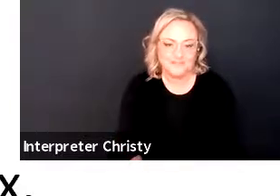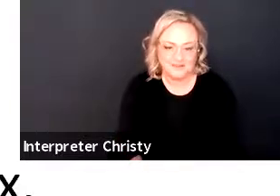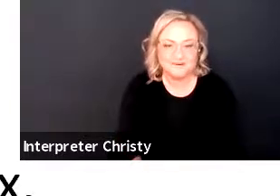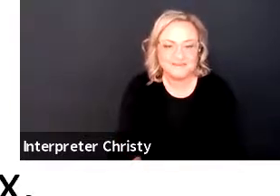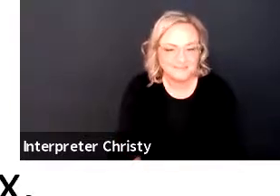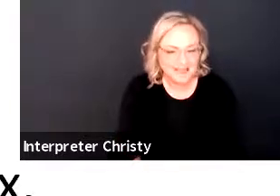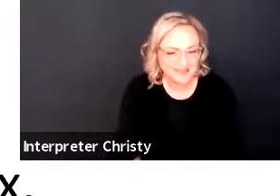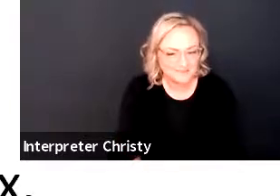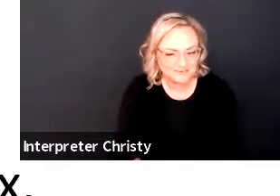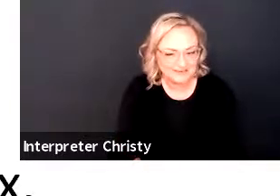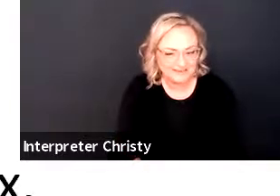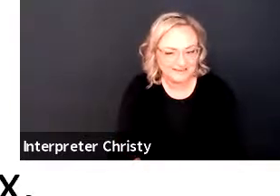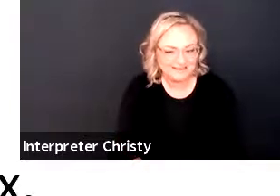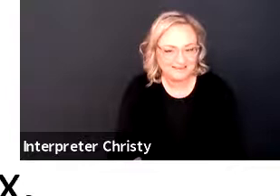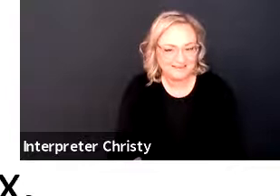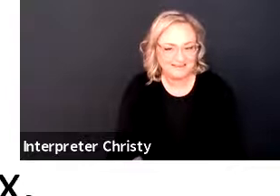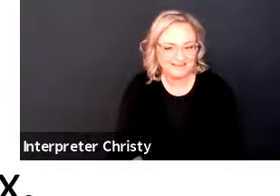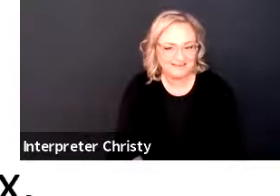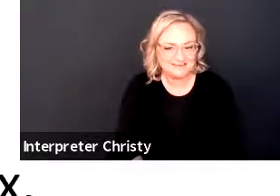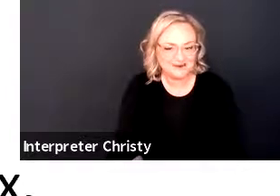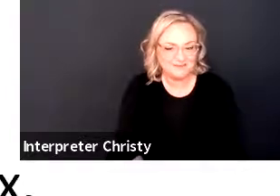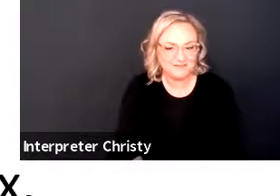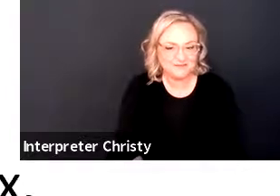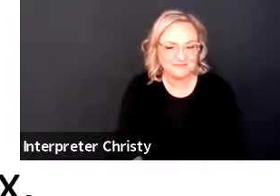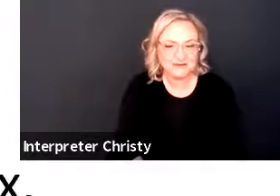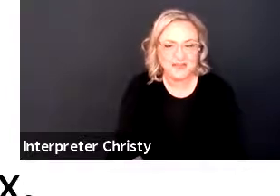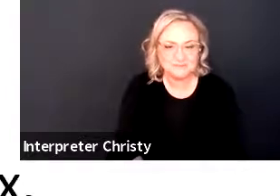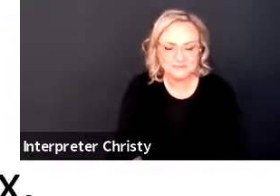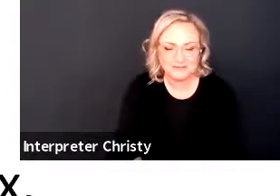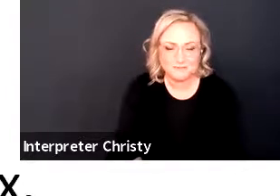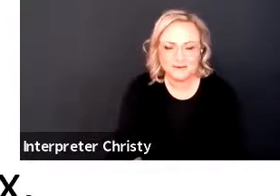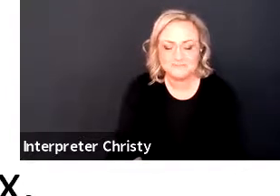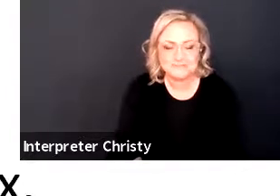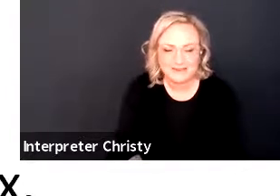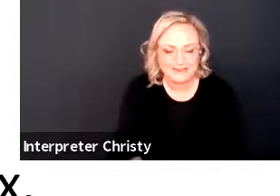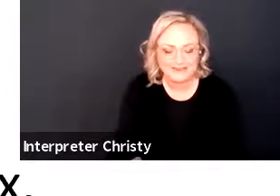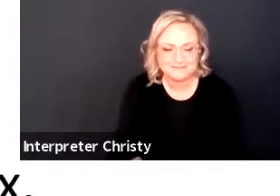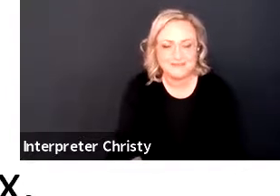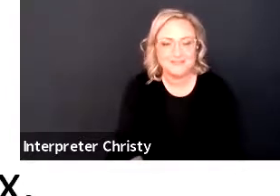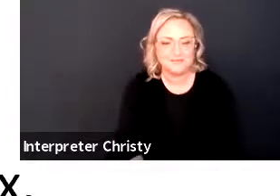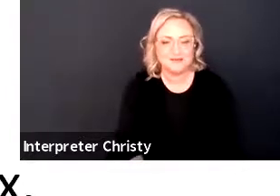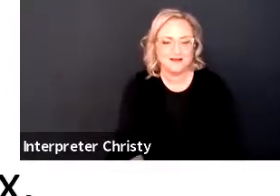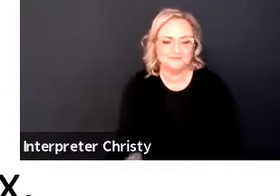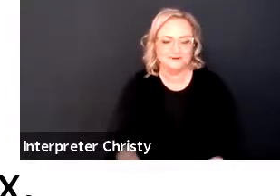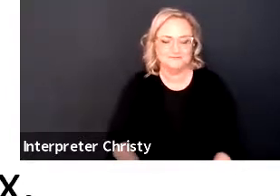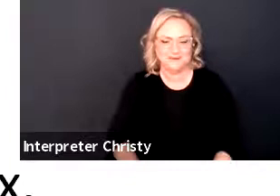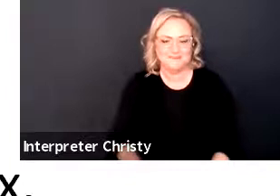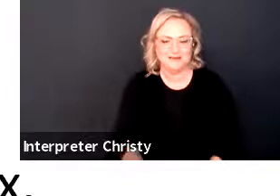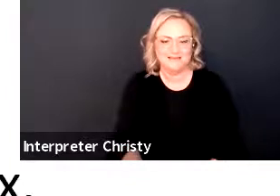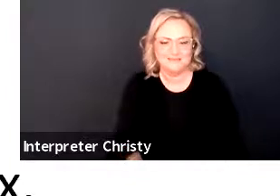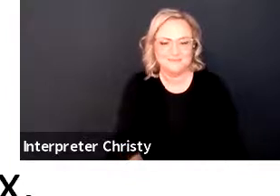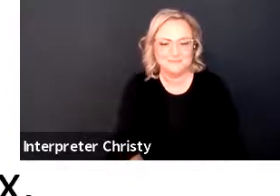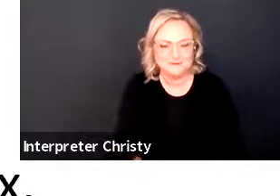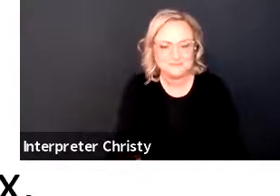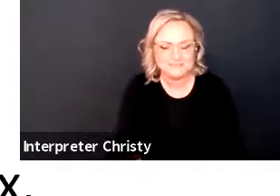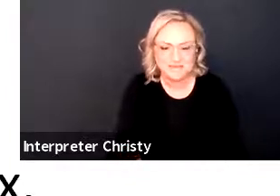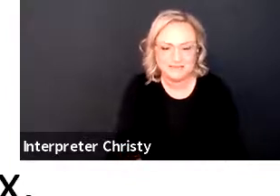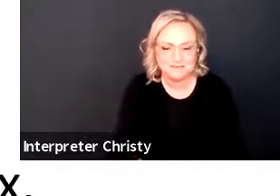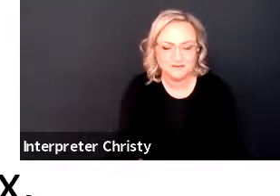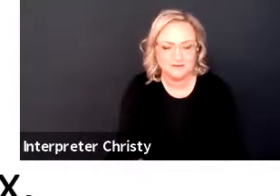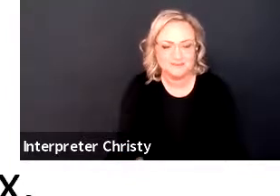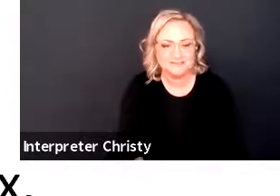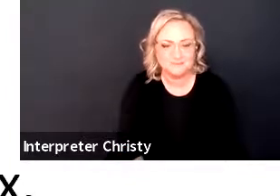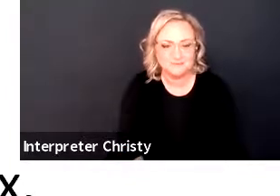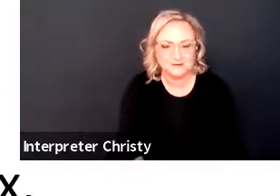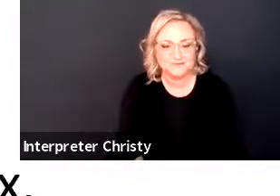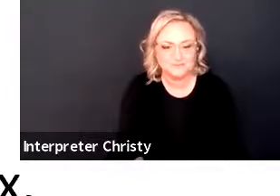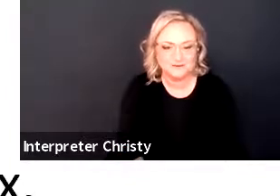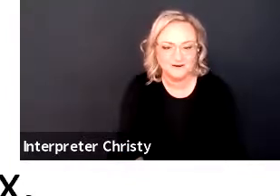Interpreter Christy : i'm reading the captioning and I realized their captioning what i'm signing so that threw me off there for a minute I thought someone else was talking but no that's me through my interpreter.